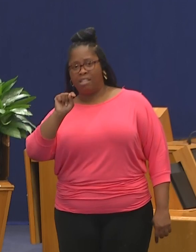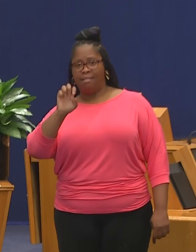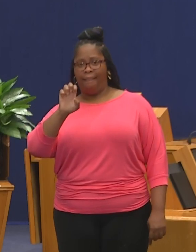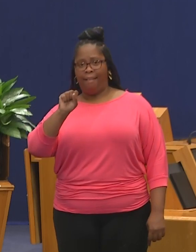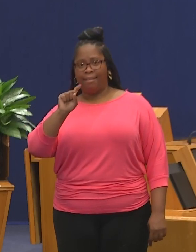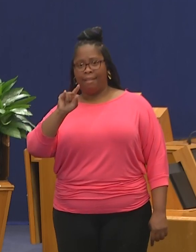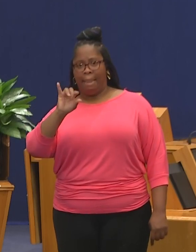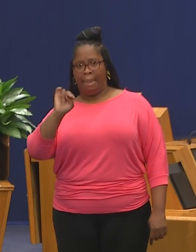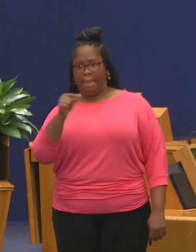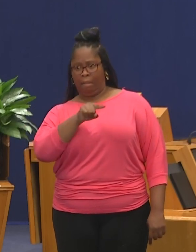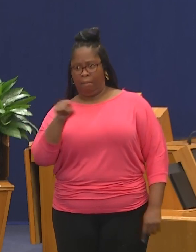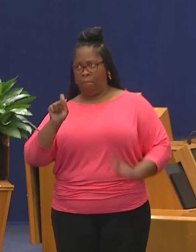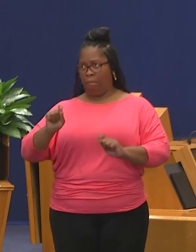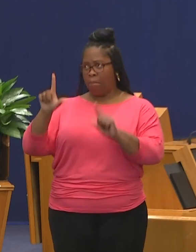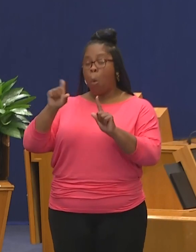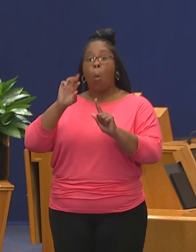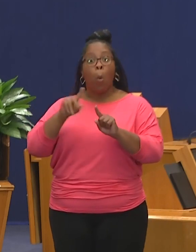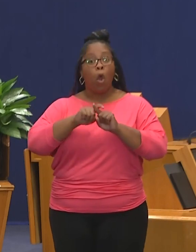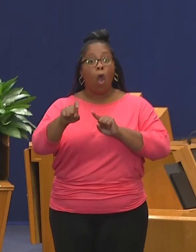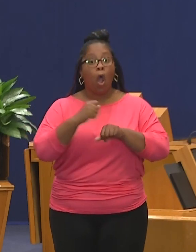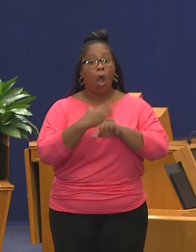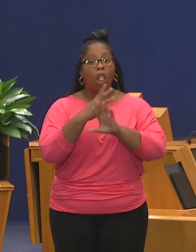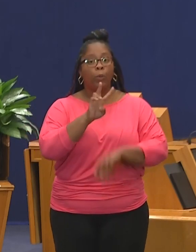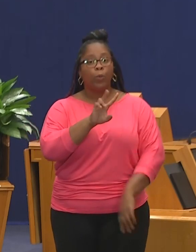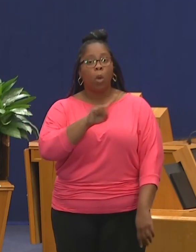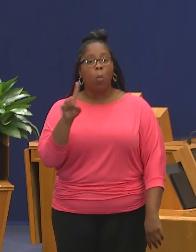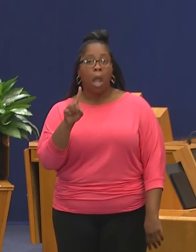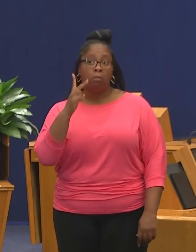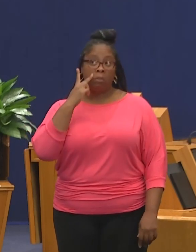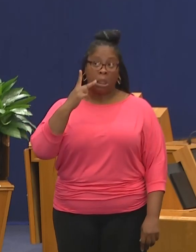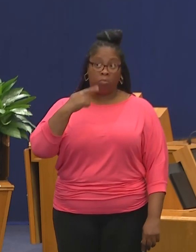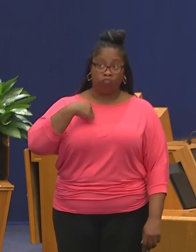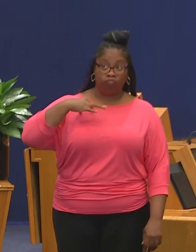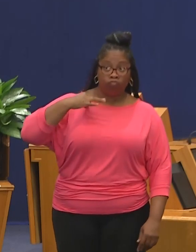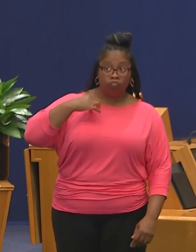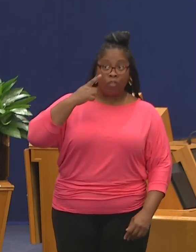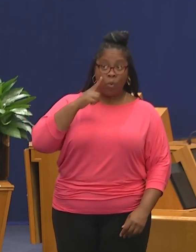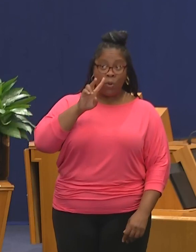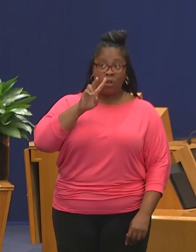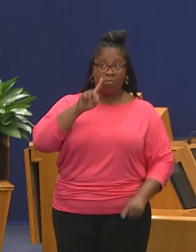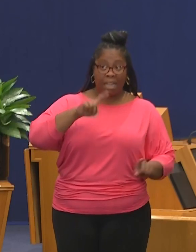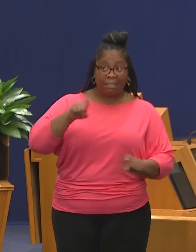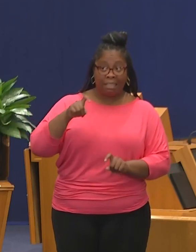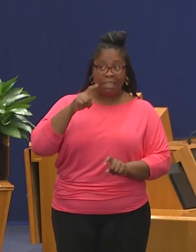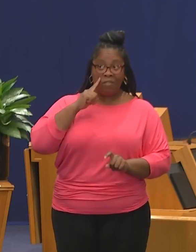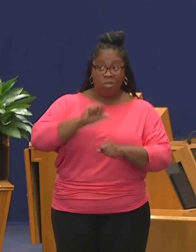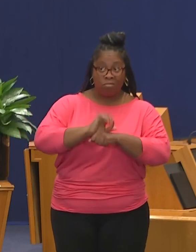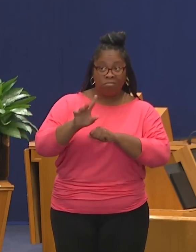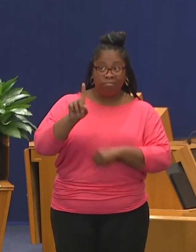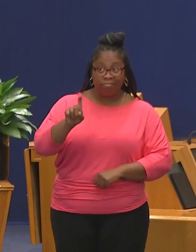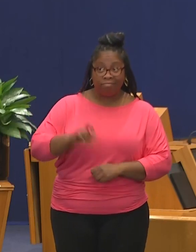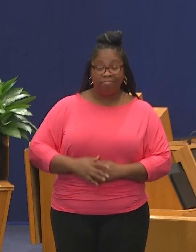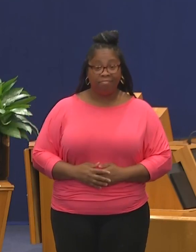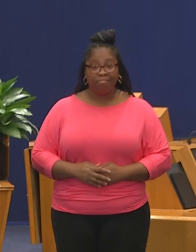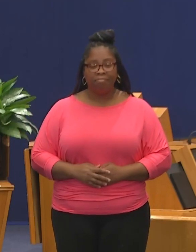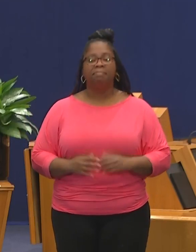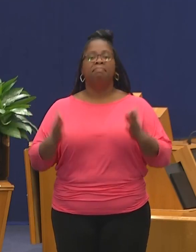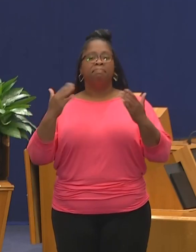CORONAVIRUS.LACITY.ORG/TESTING OR CALL 211 TO SEE IF YOU'RE ELIGIBLE FOR A COVID-19 TESTING.